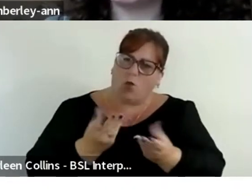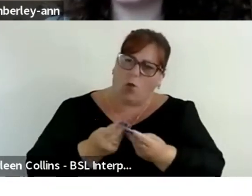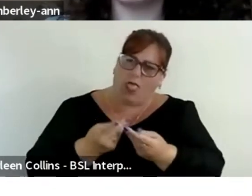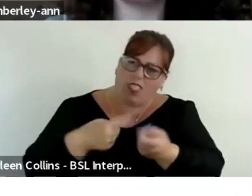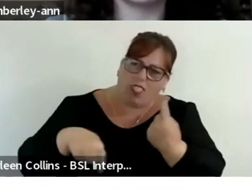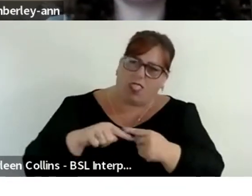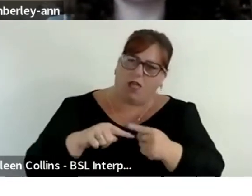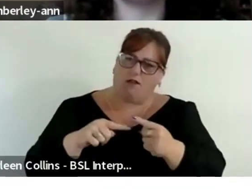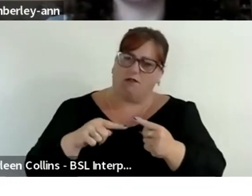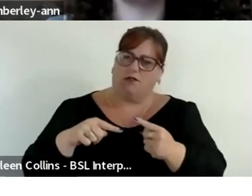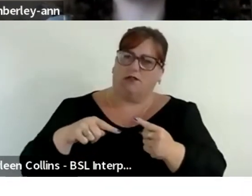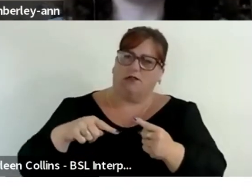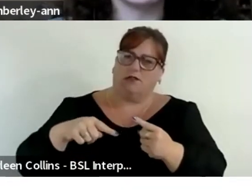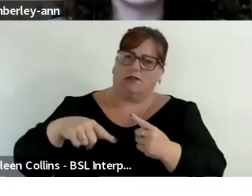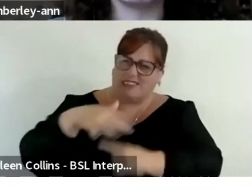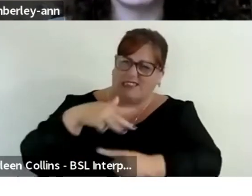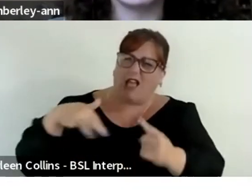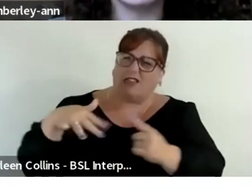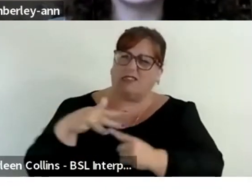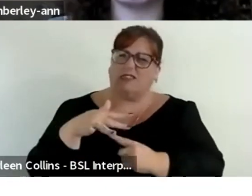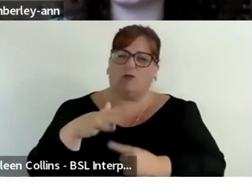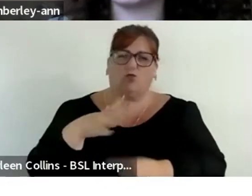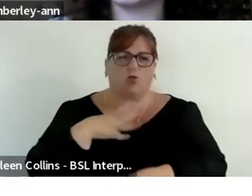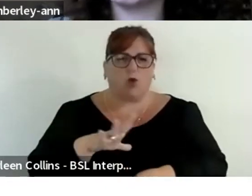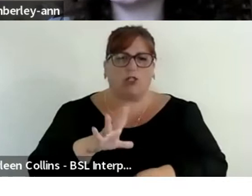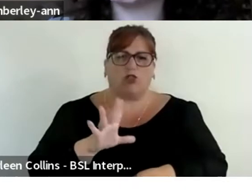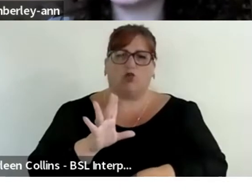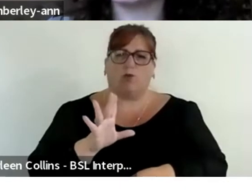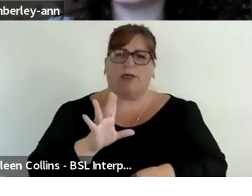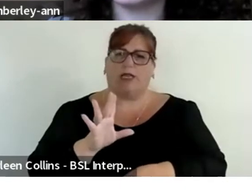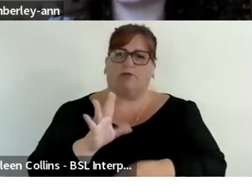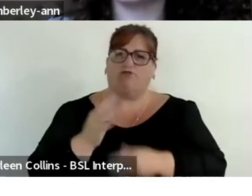To be a purposeful, responsible business everything comes back to this.